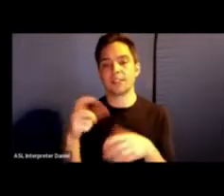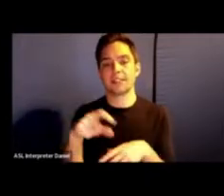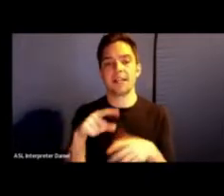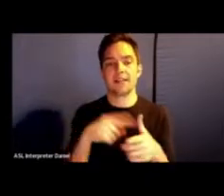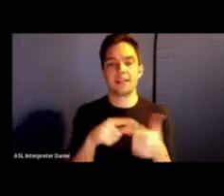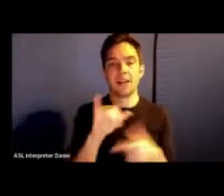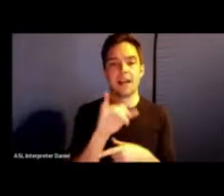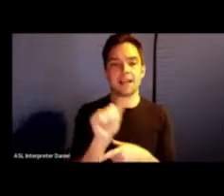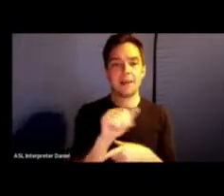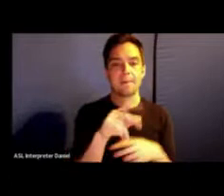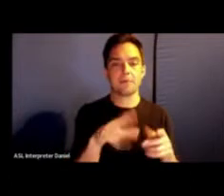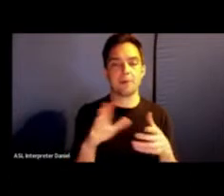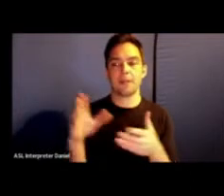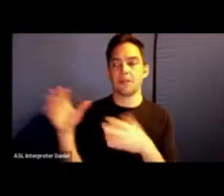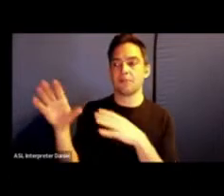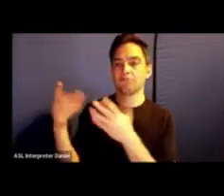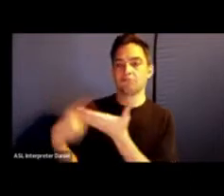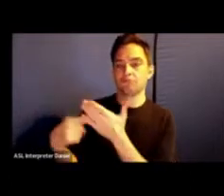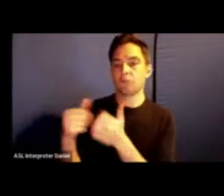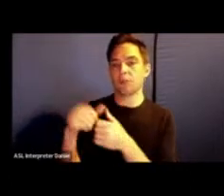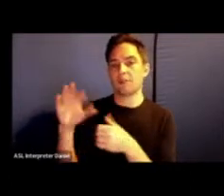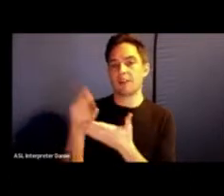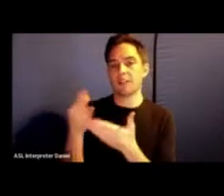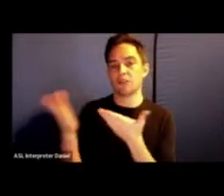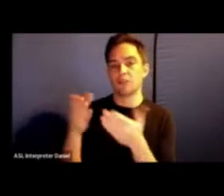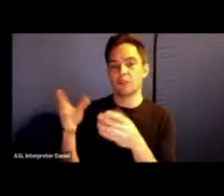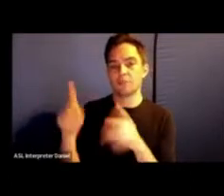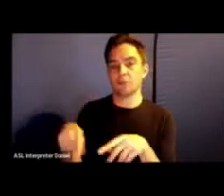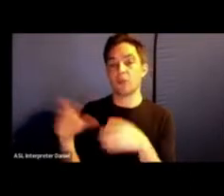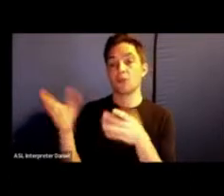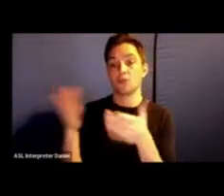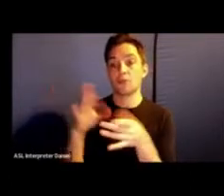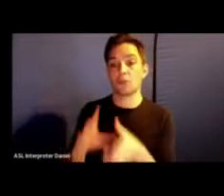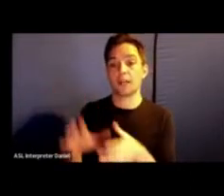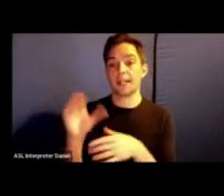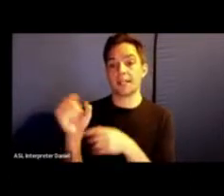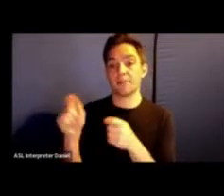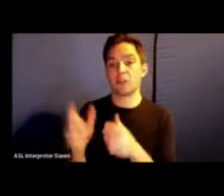communicate with a financial management services and even a service coordinator or case manager to make sure it happens.